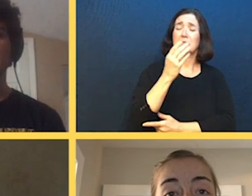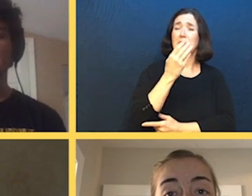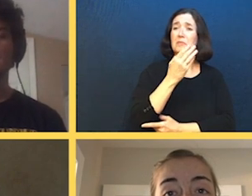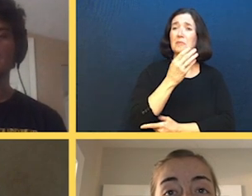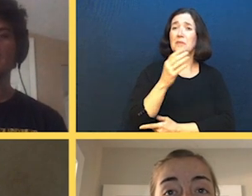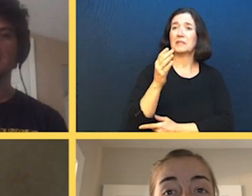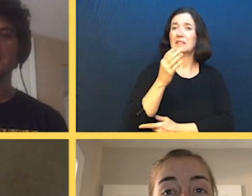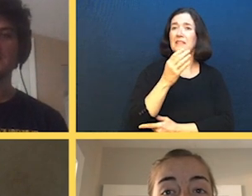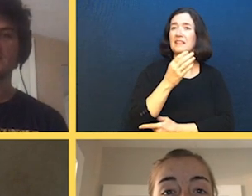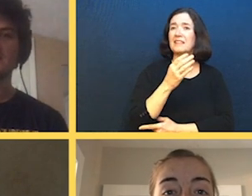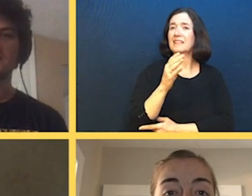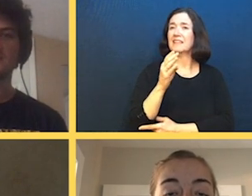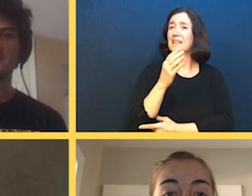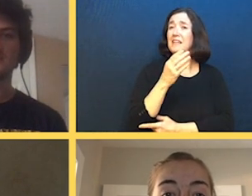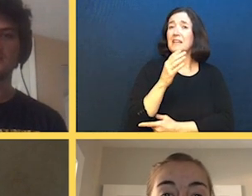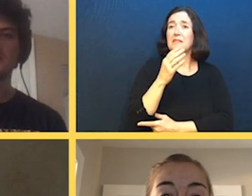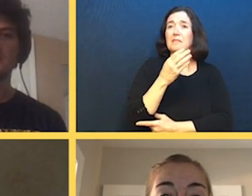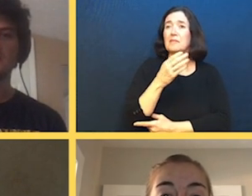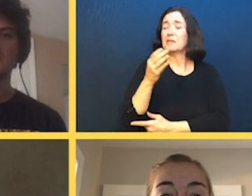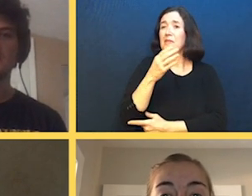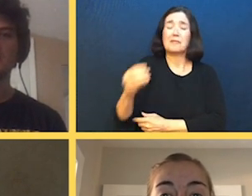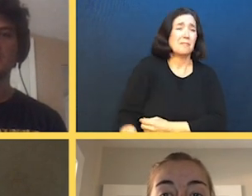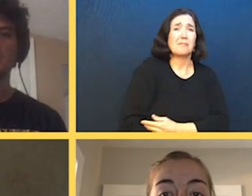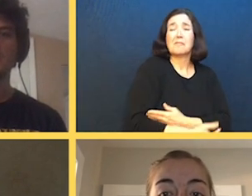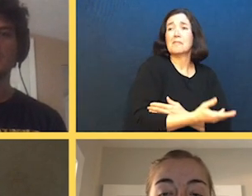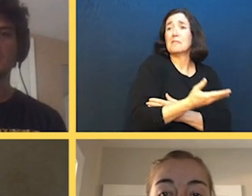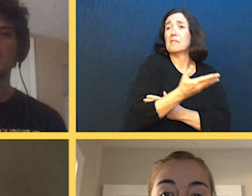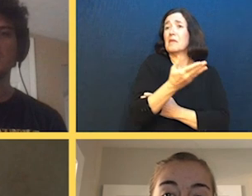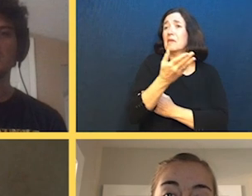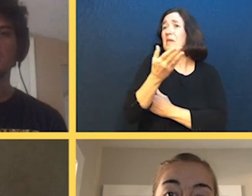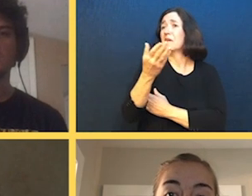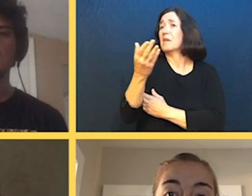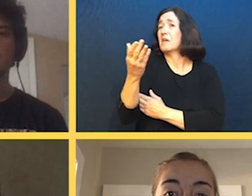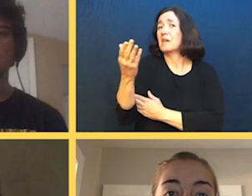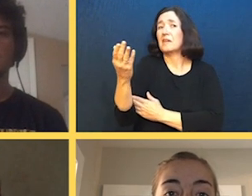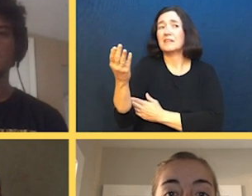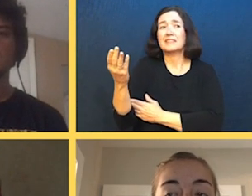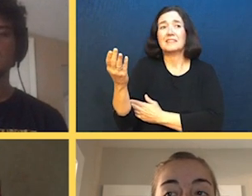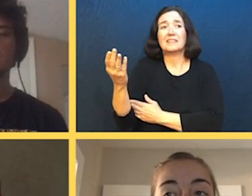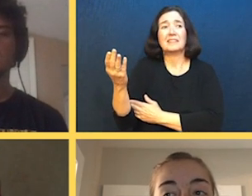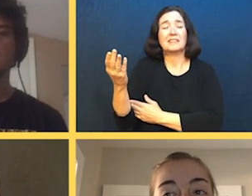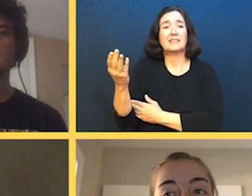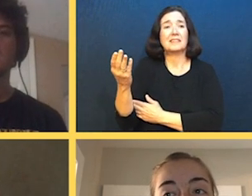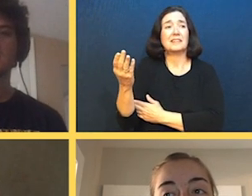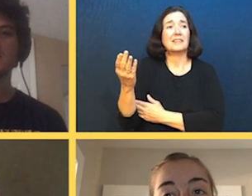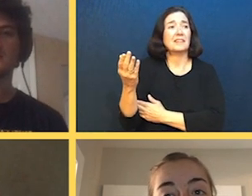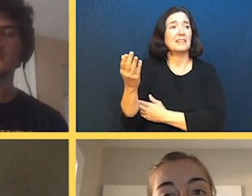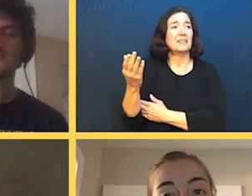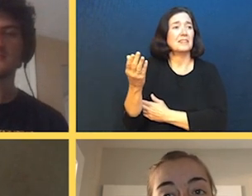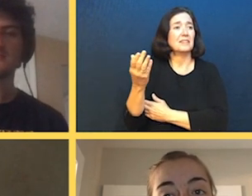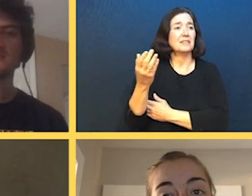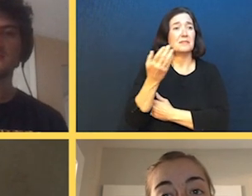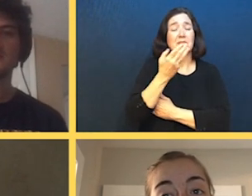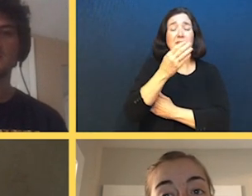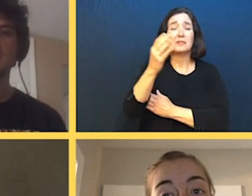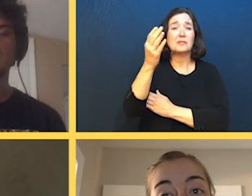Blue, blue morning.